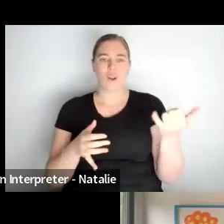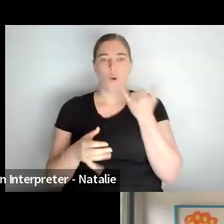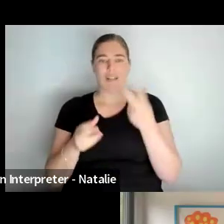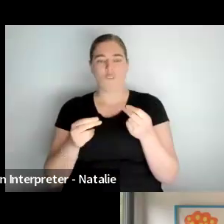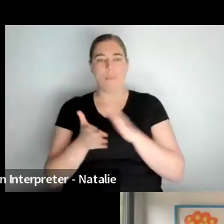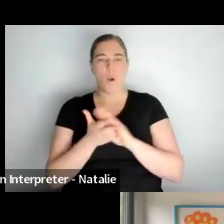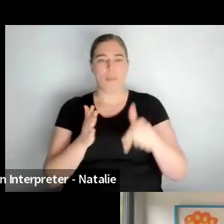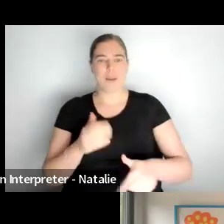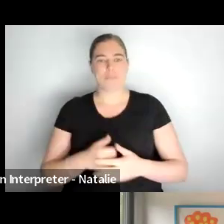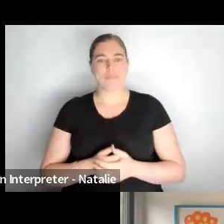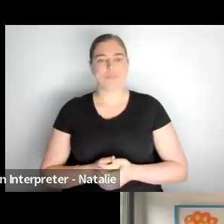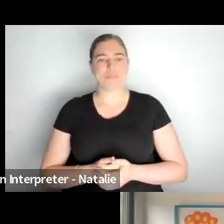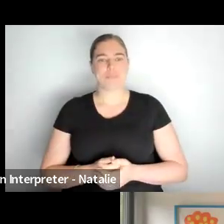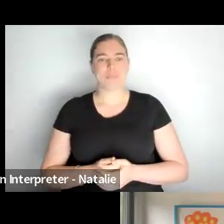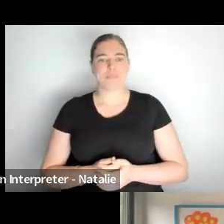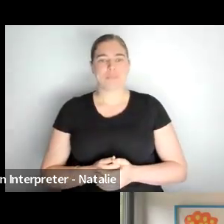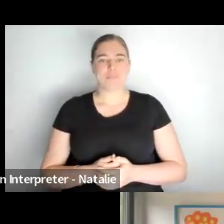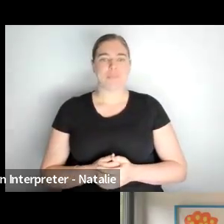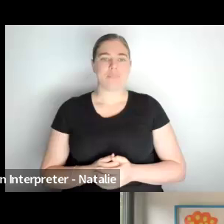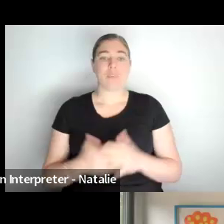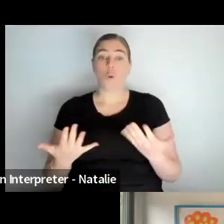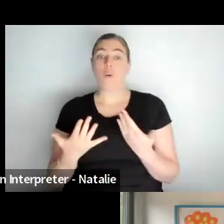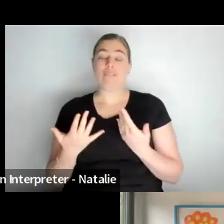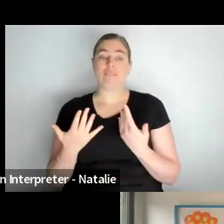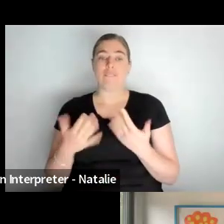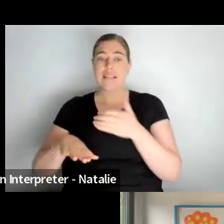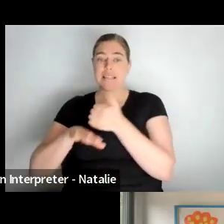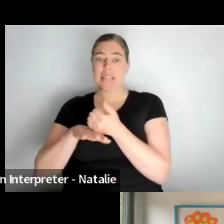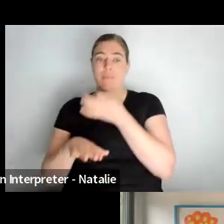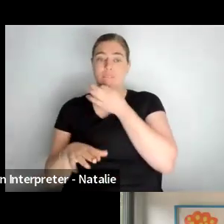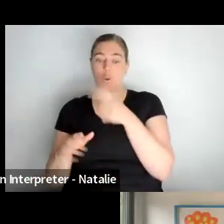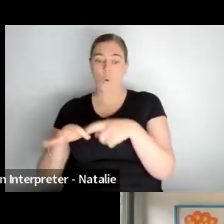We have come up with some questions we will talk about to start off before